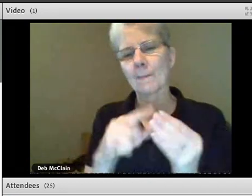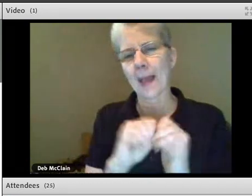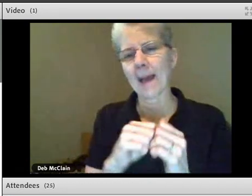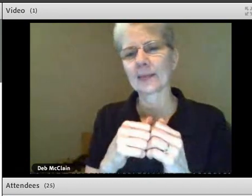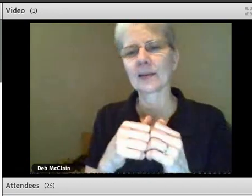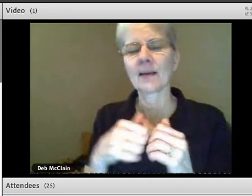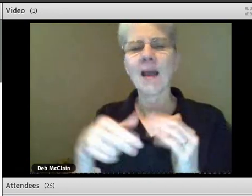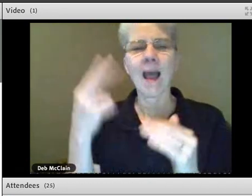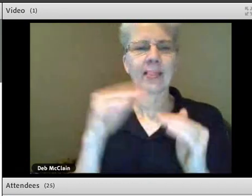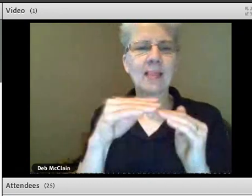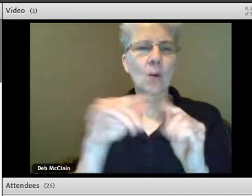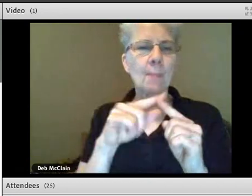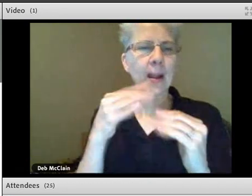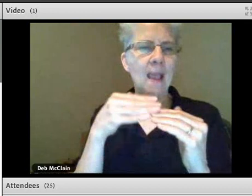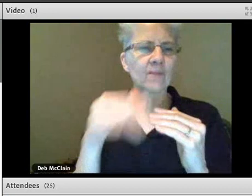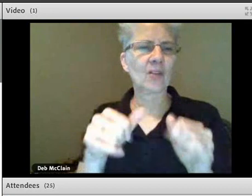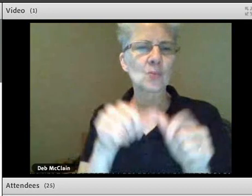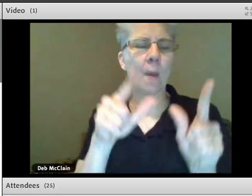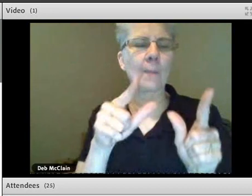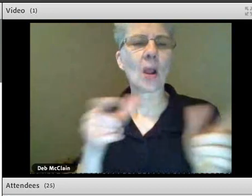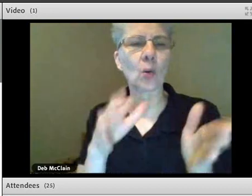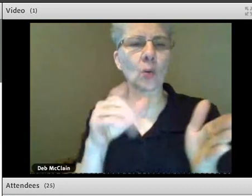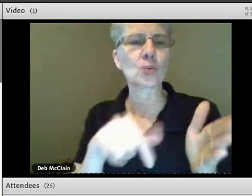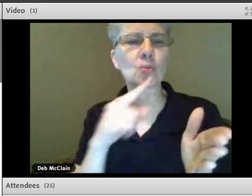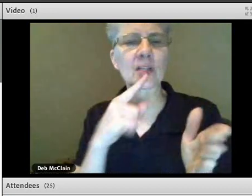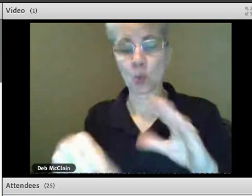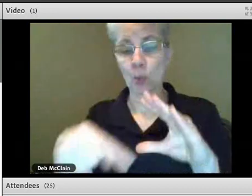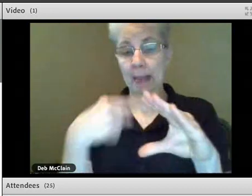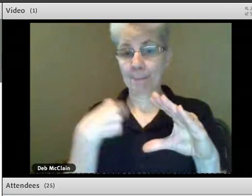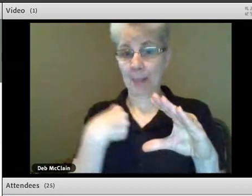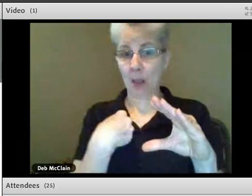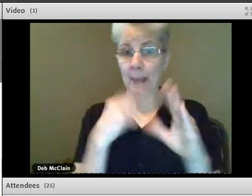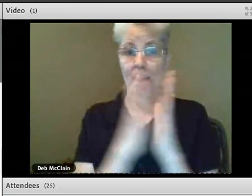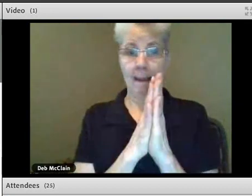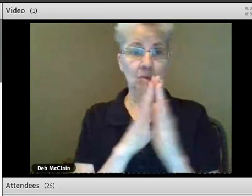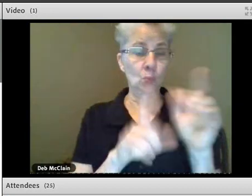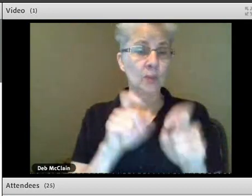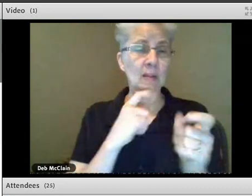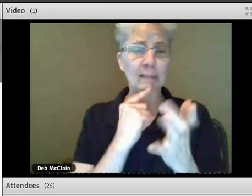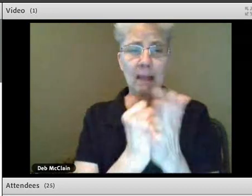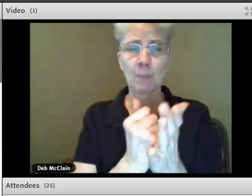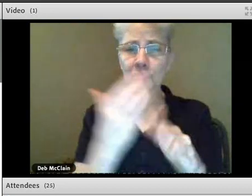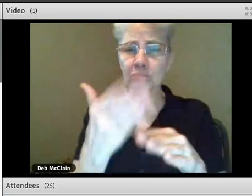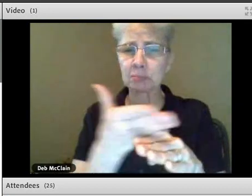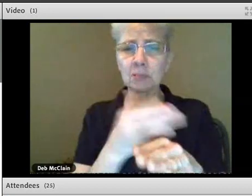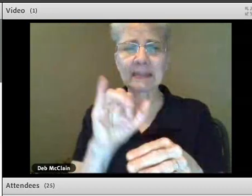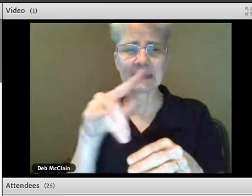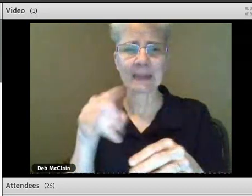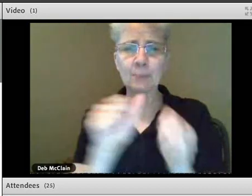but after this webinar, I encourage you just to e-mail me, and I can help you do these steps